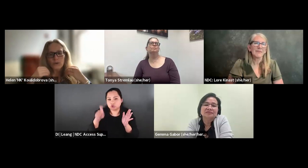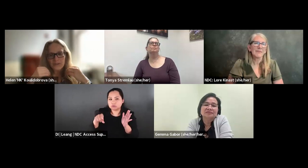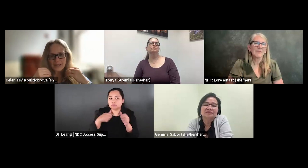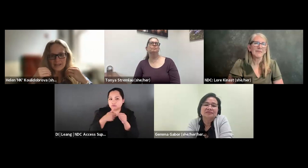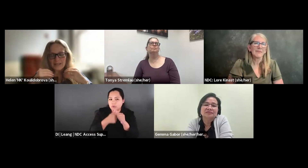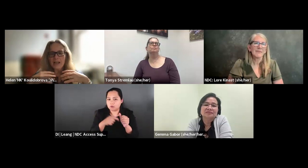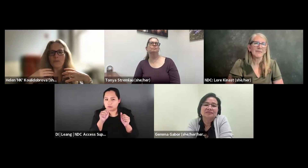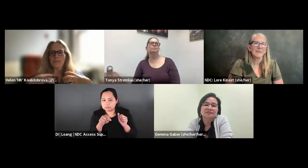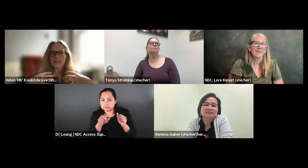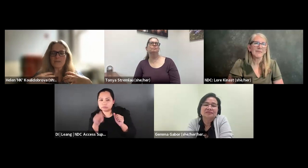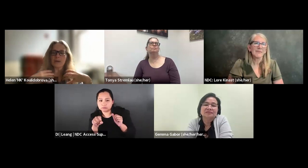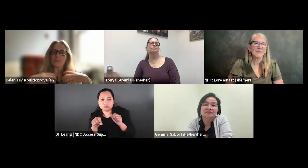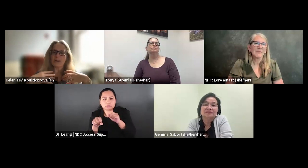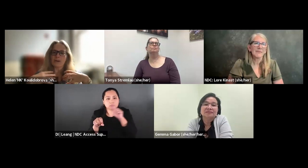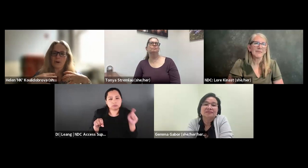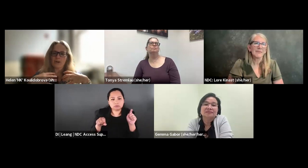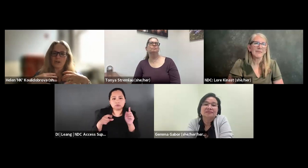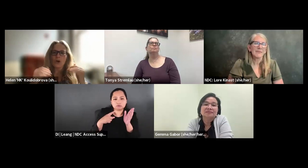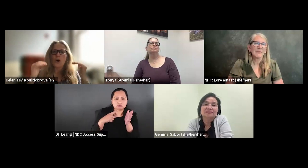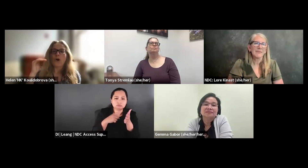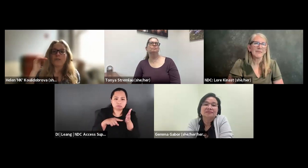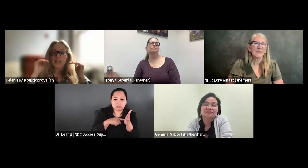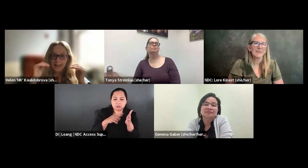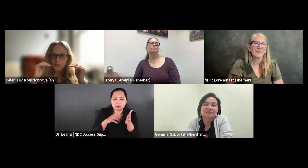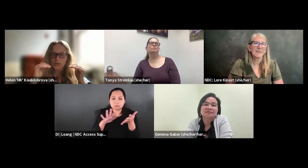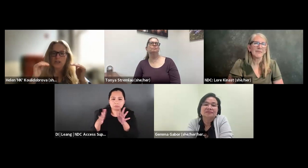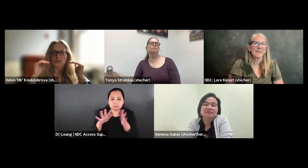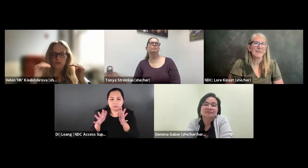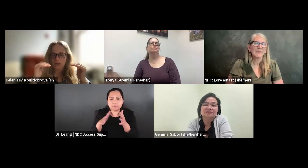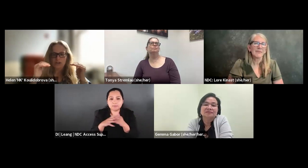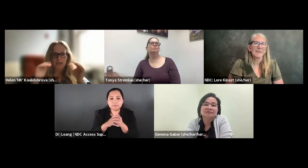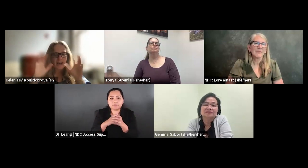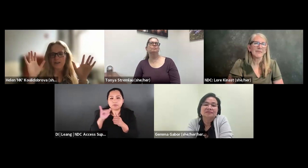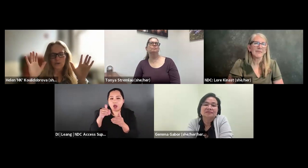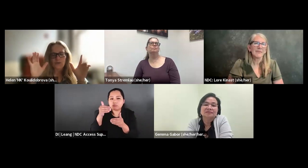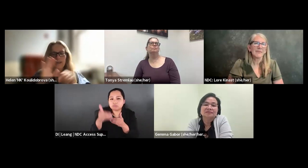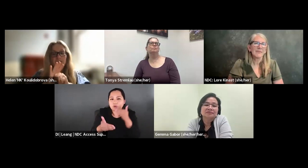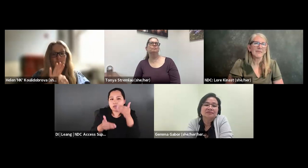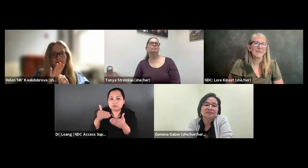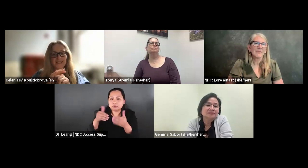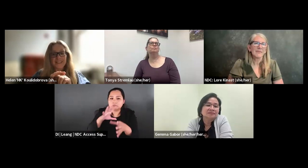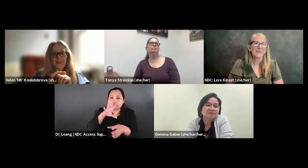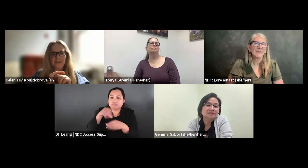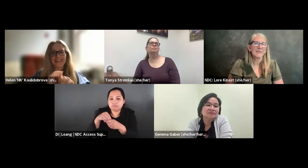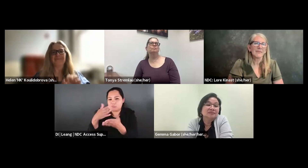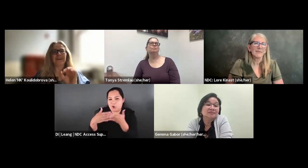All of this must be part and parcel of language instruction. I don't know if I have stressed this enough yet,